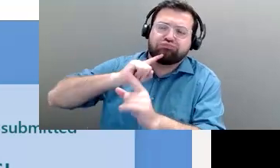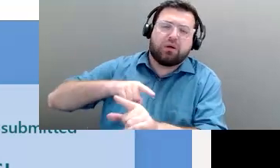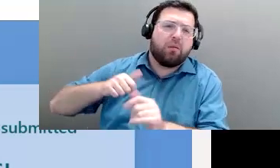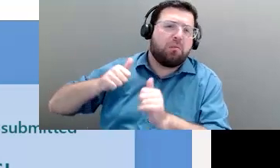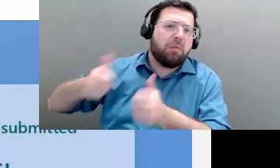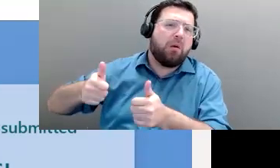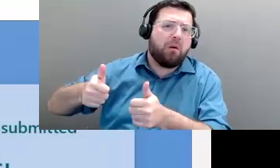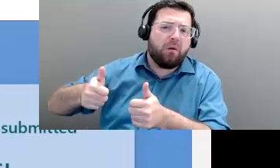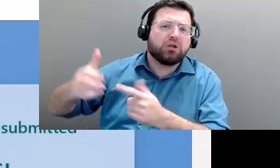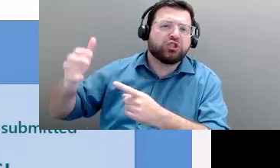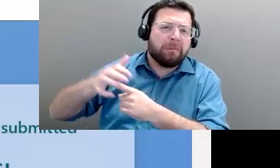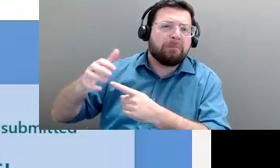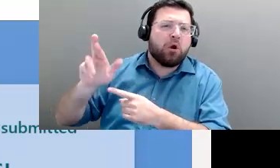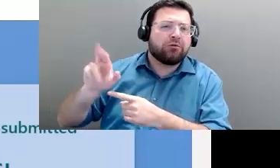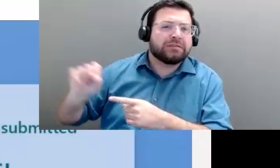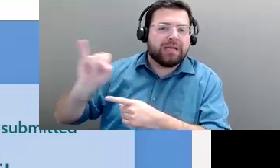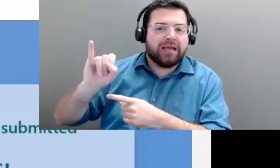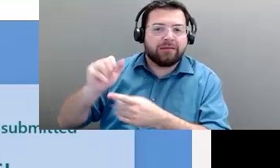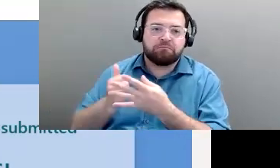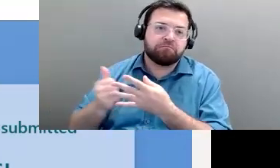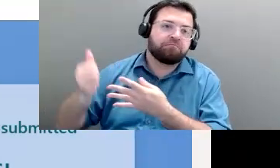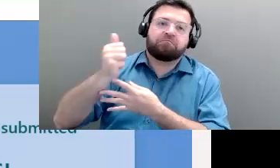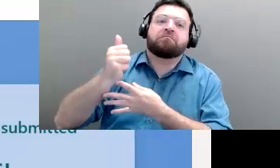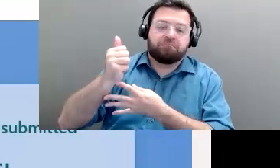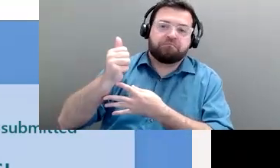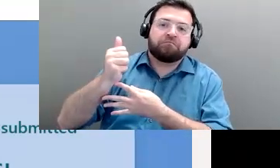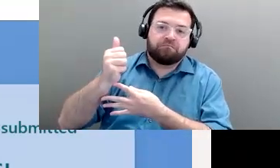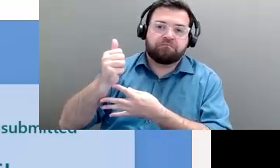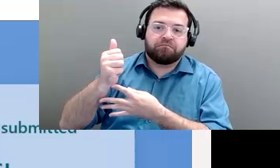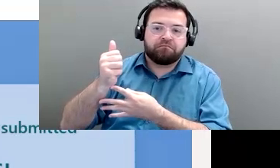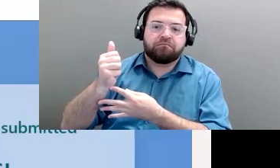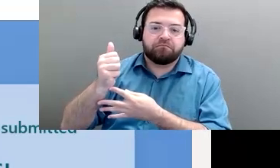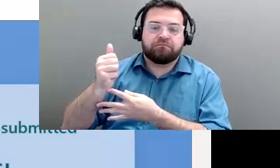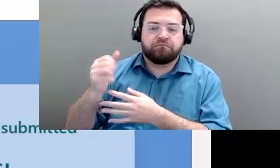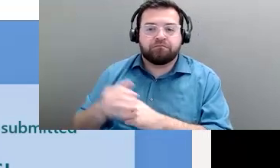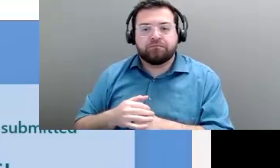you know, tapping into critical thinking, and the, you know, the information that the,